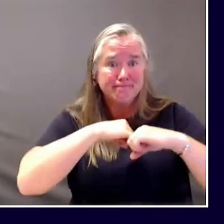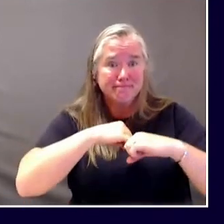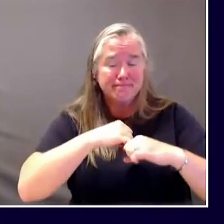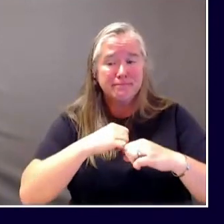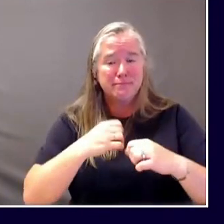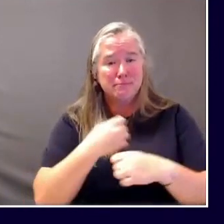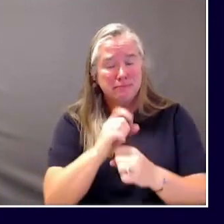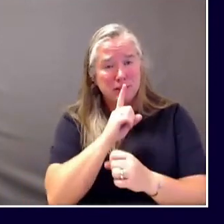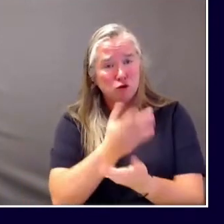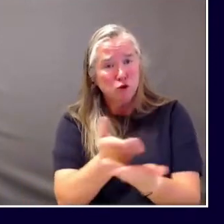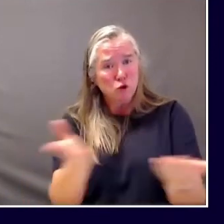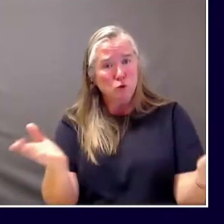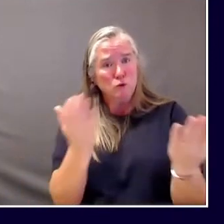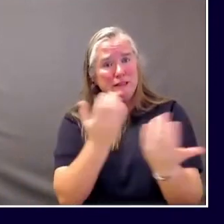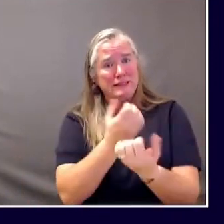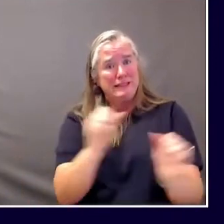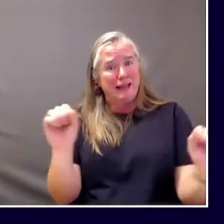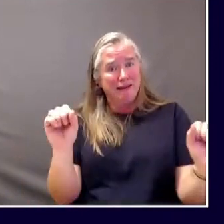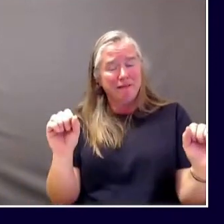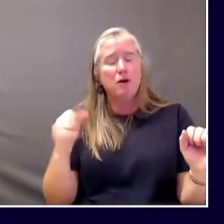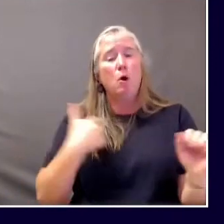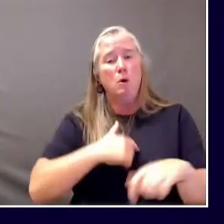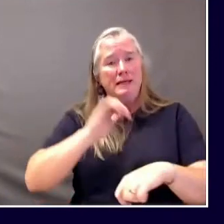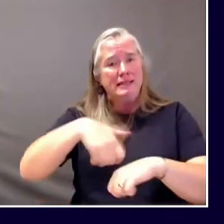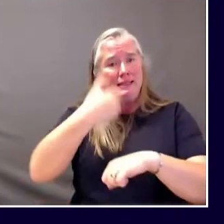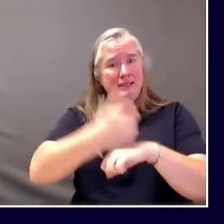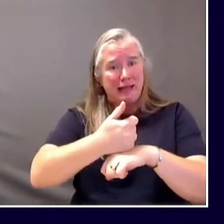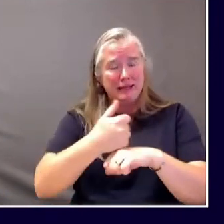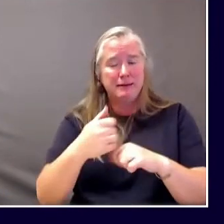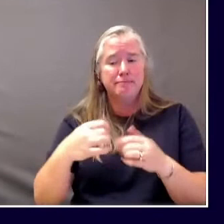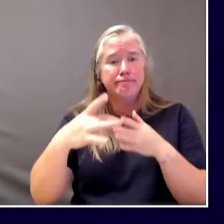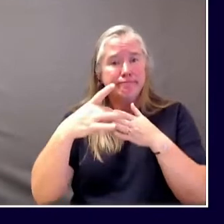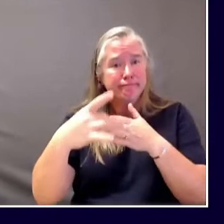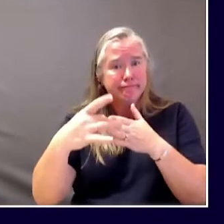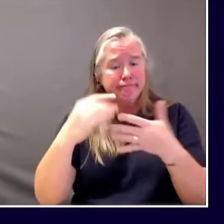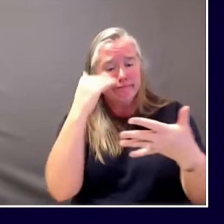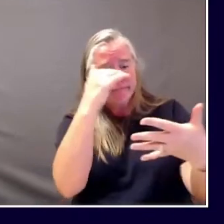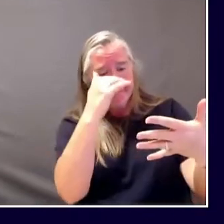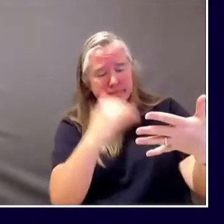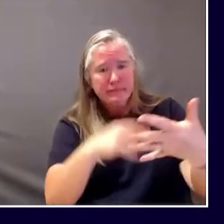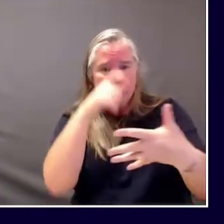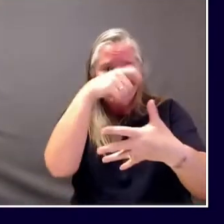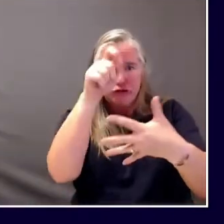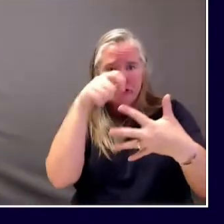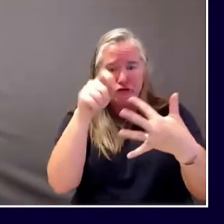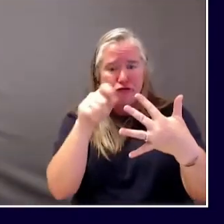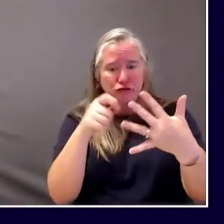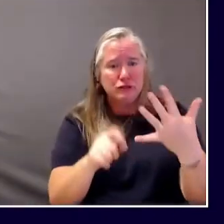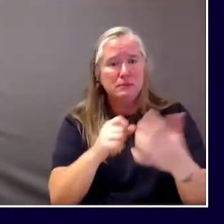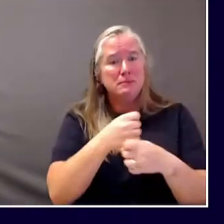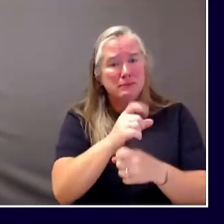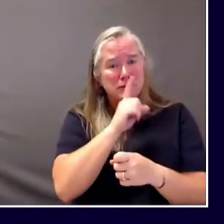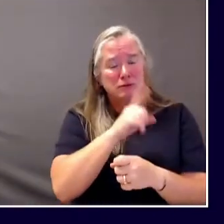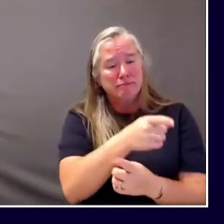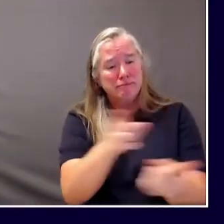have the guidelines in place and make sure people in businesses